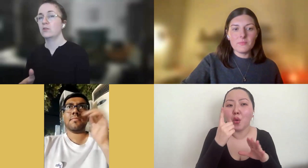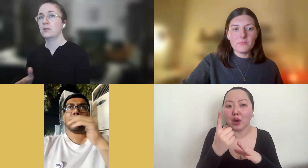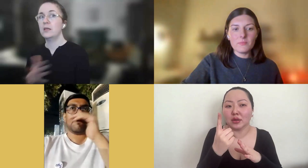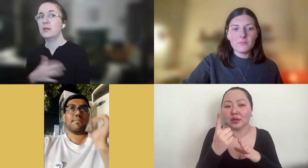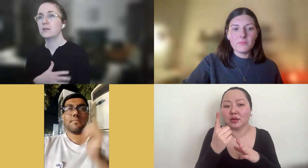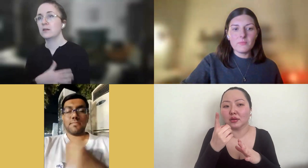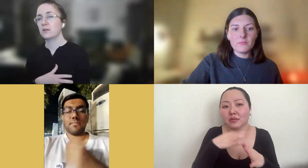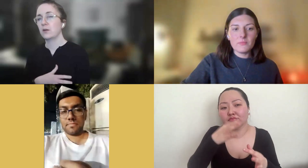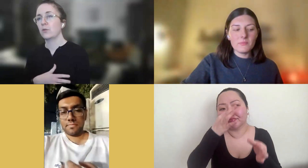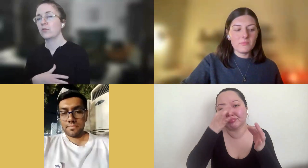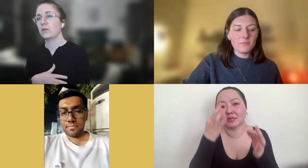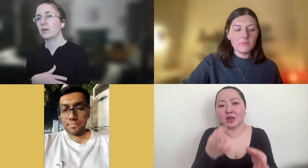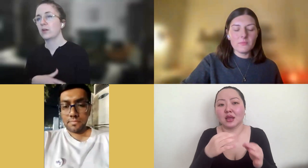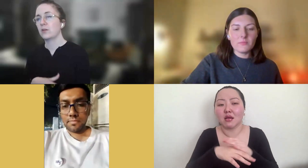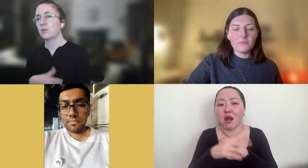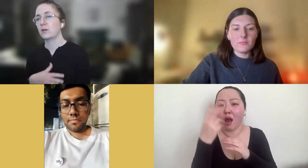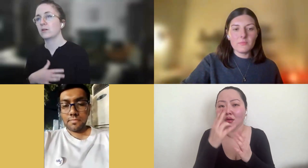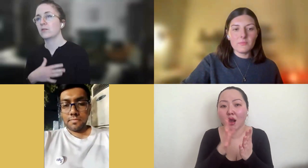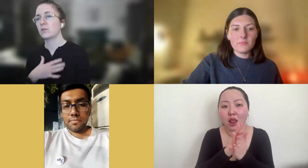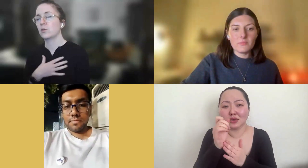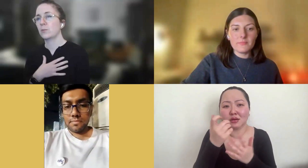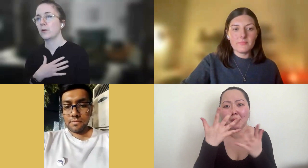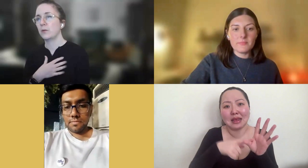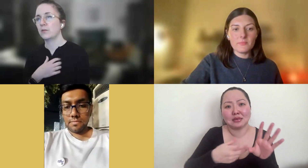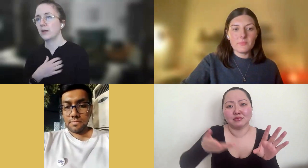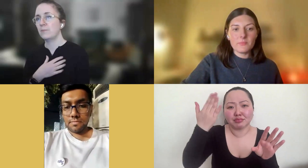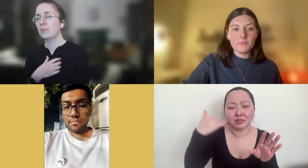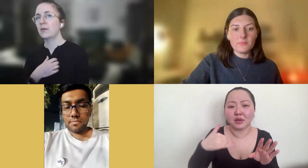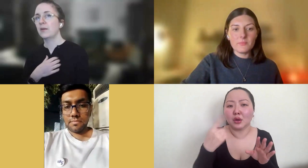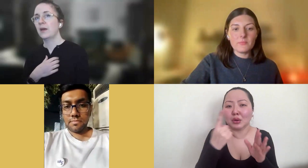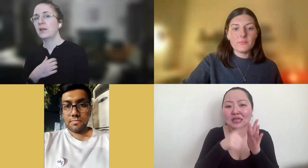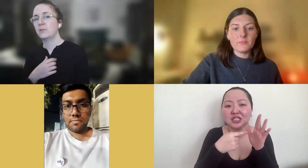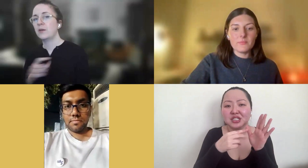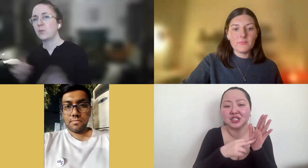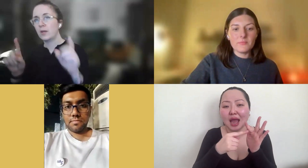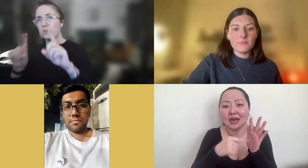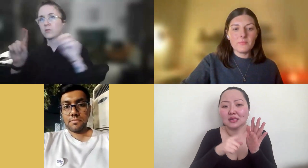and culture years and years ago was Janet Cardiff s piece. It is a piece where there